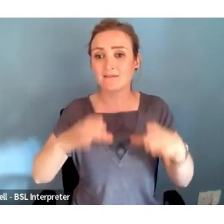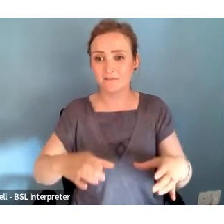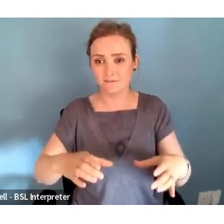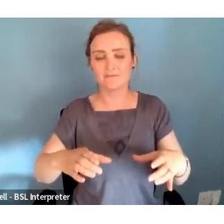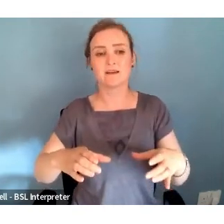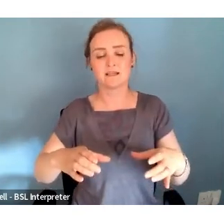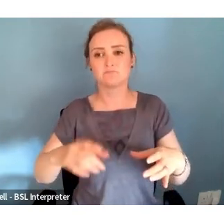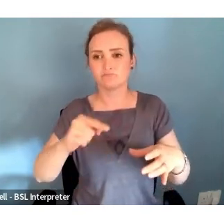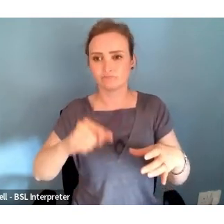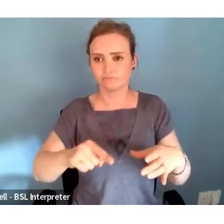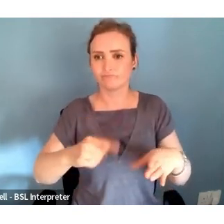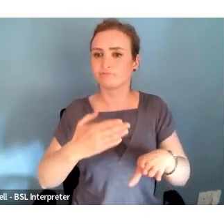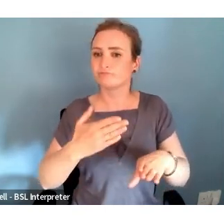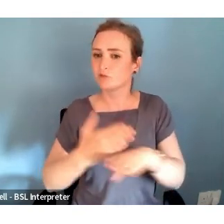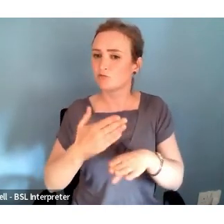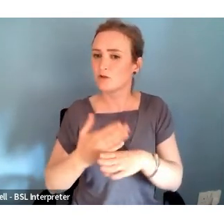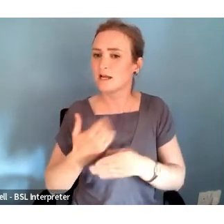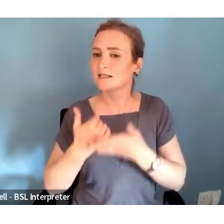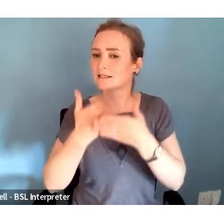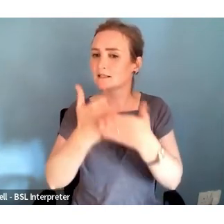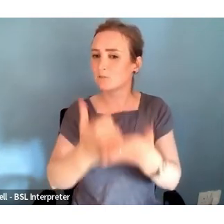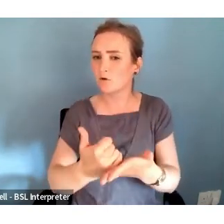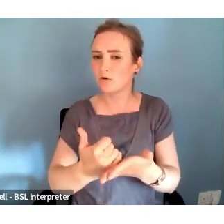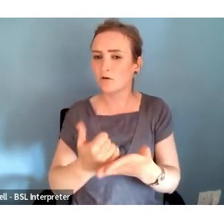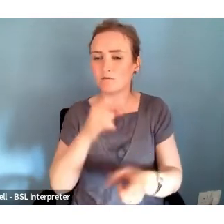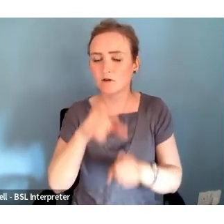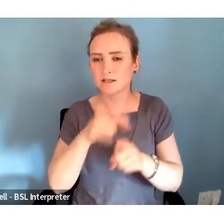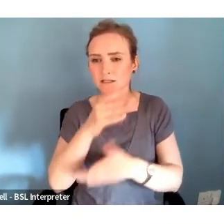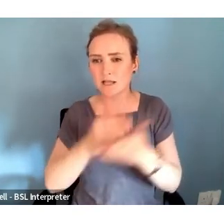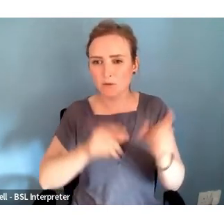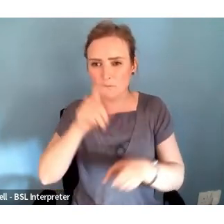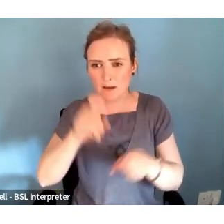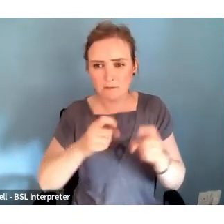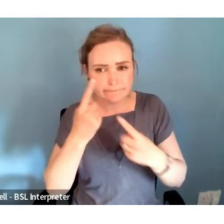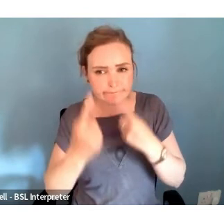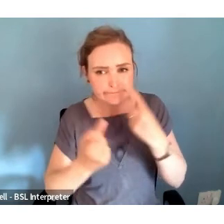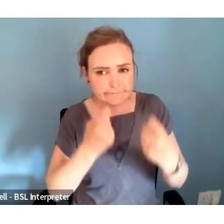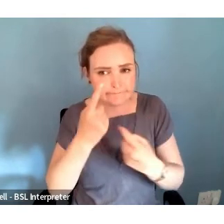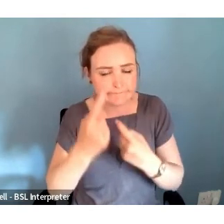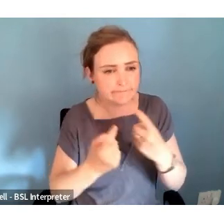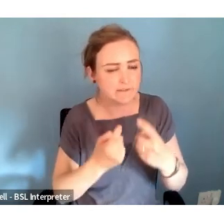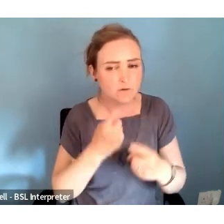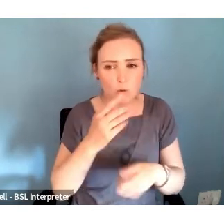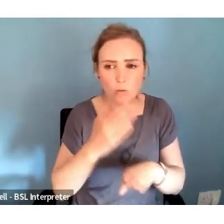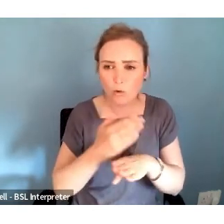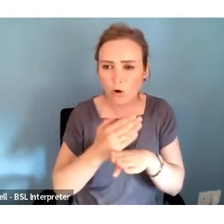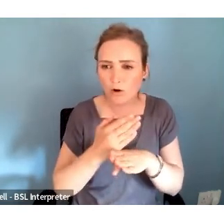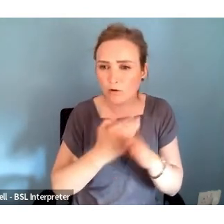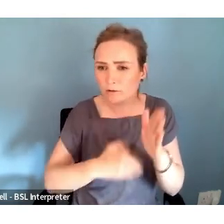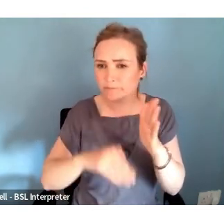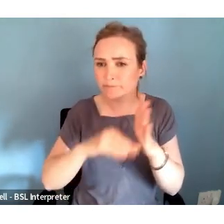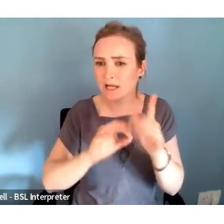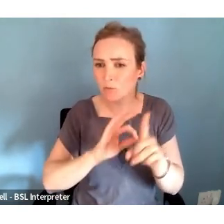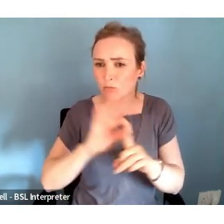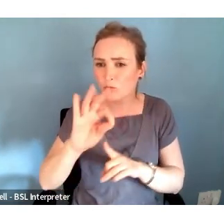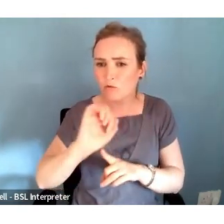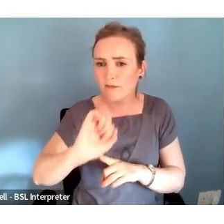or better work. it's free of charge. There are lots of resources on there . There is signposting, online resource.